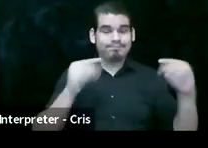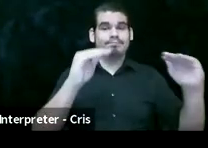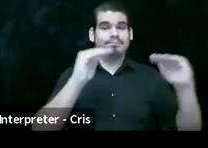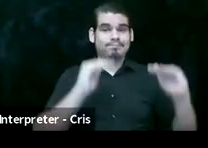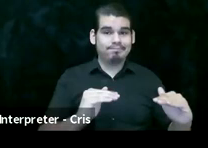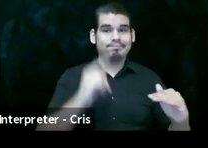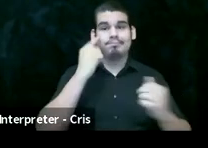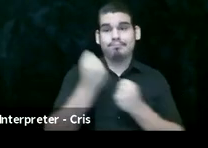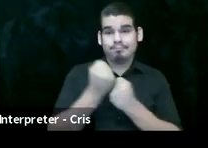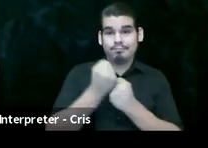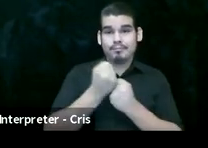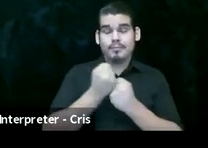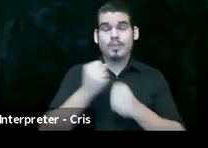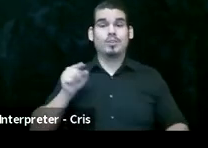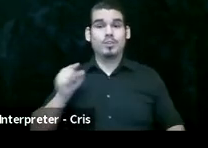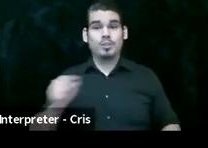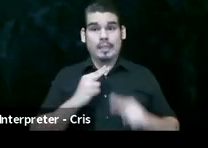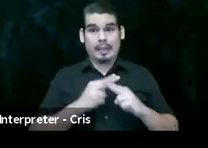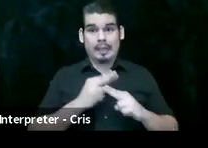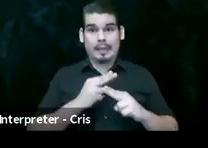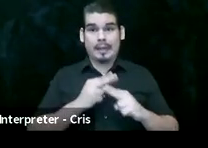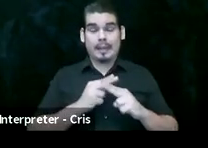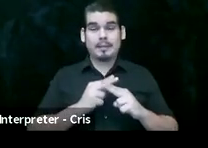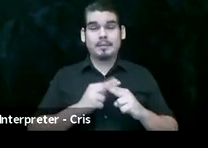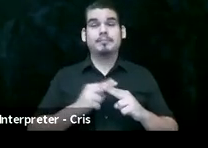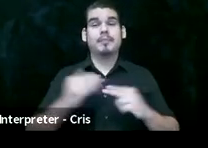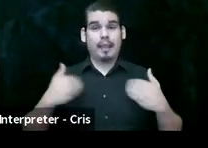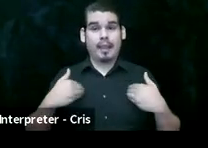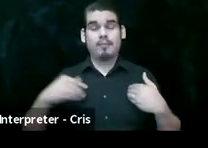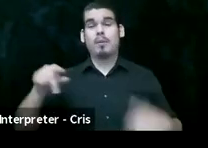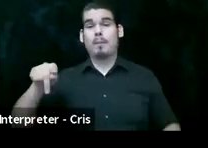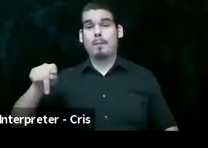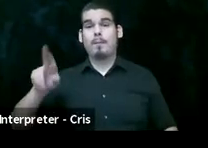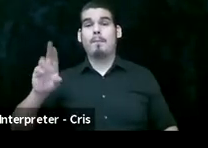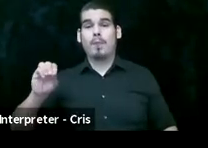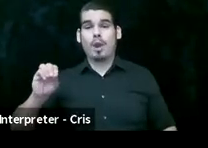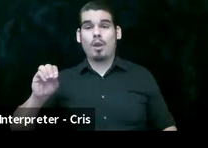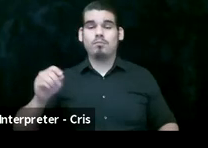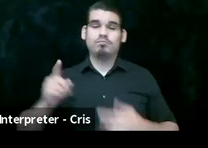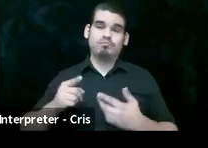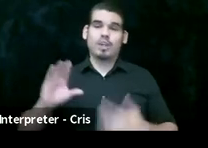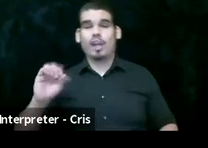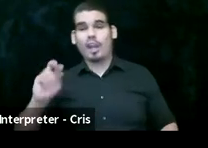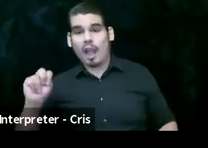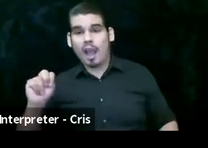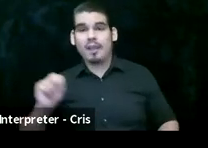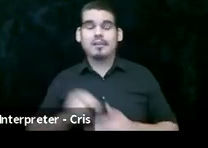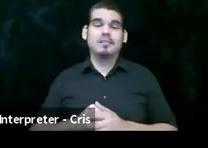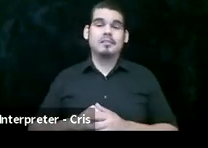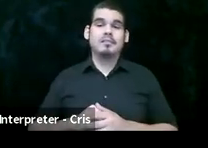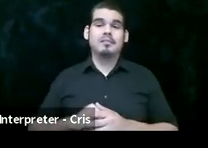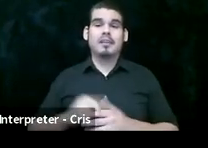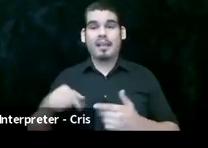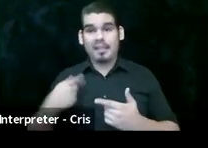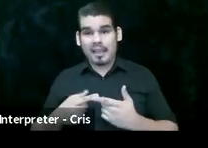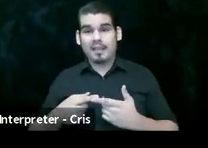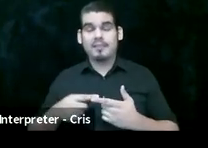Katherine Squire: comma your your name, so you would say, like the delegate if that's your title and then comma your college, the College you're from.